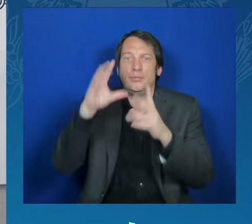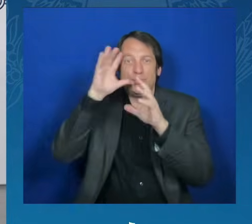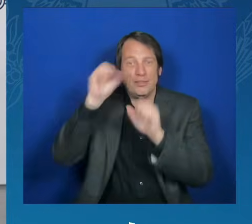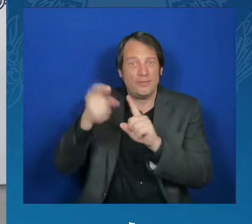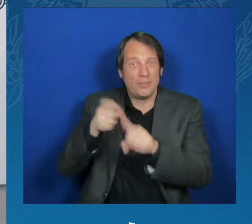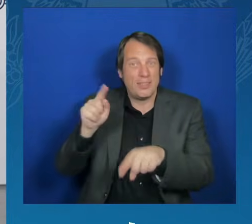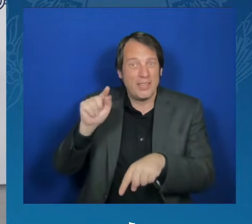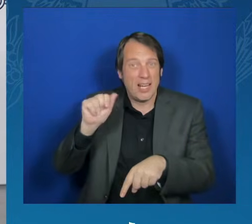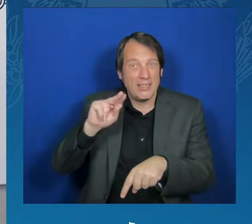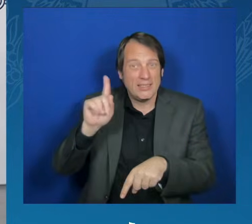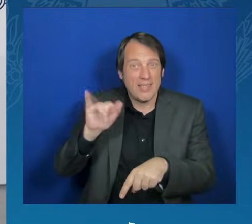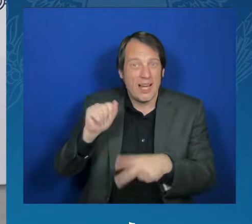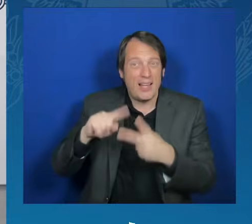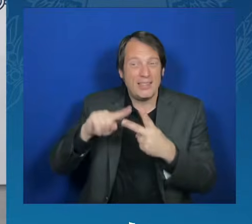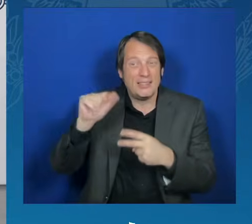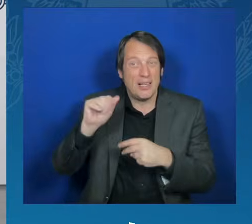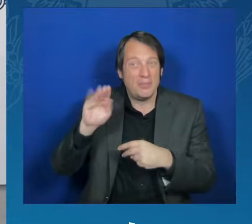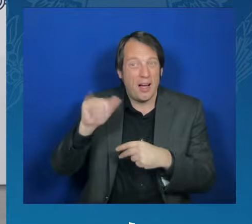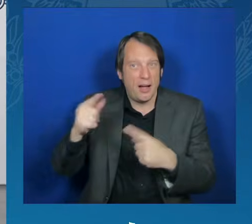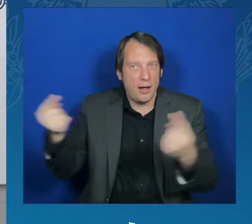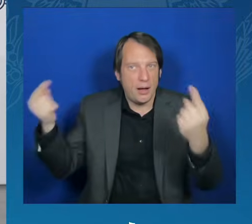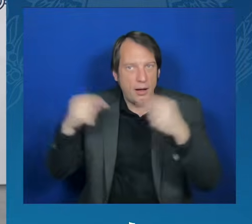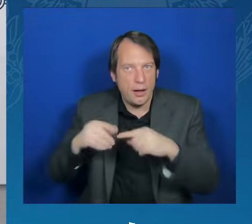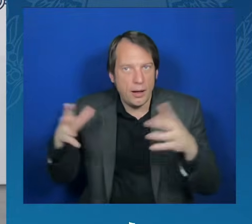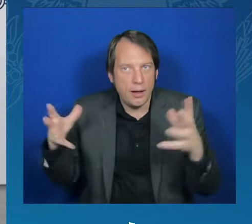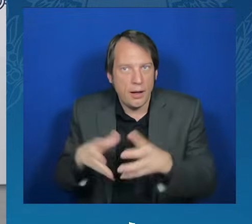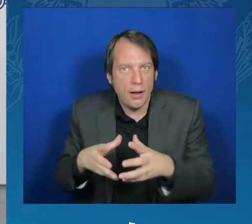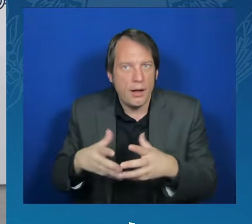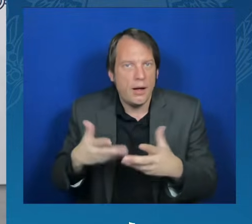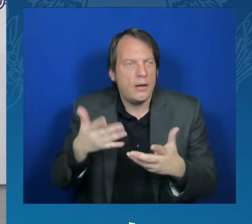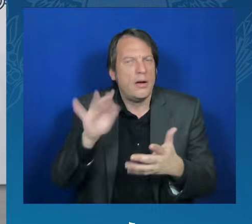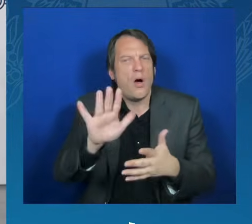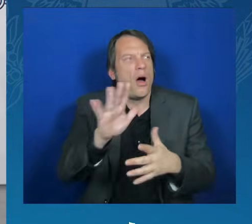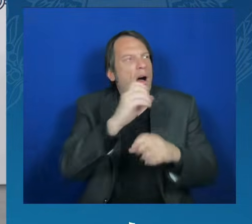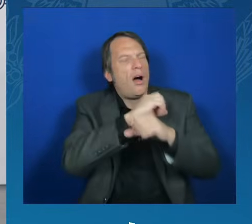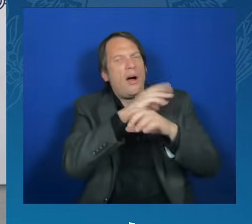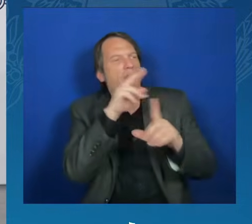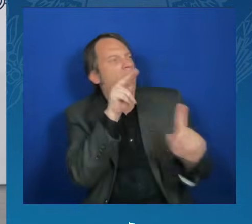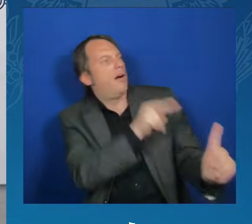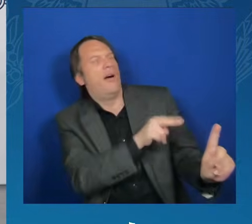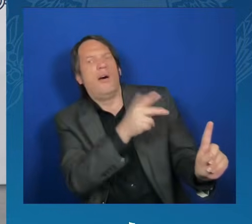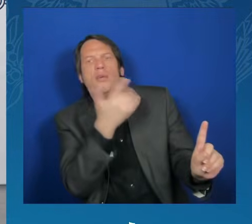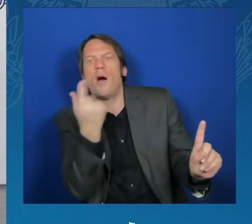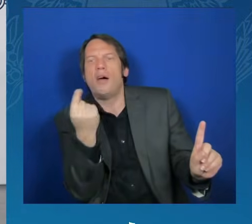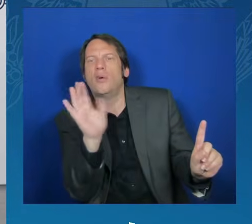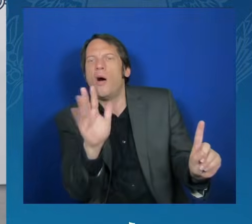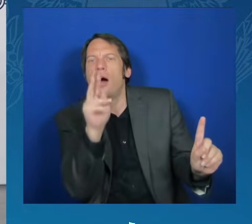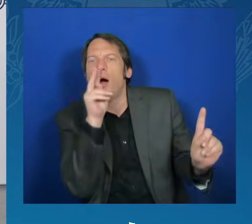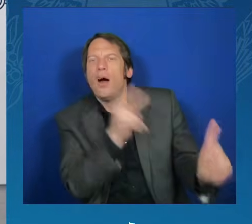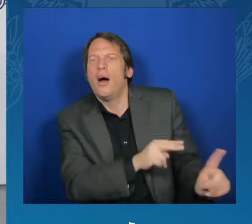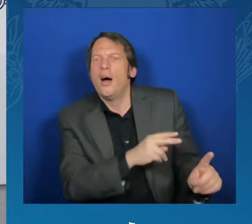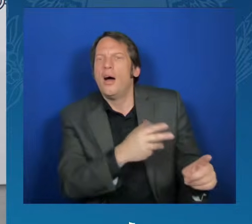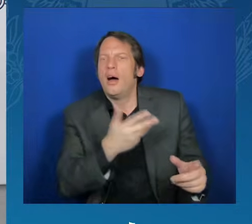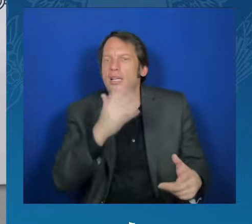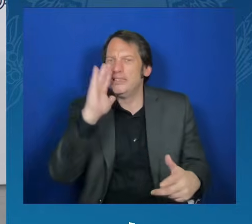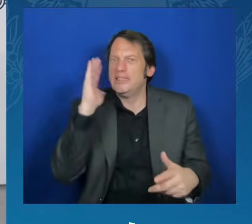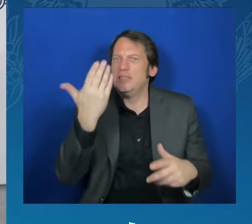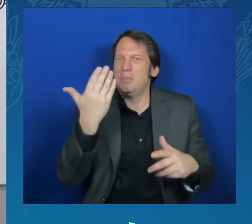There seems to be a growing transactional mindset. How do we react to this?